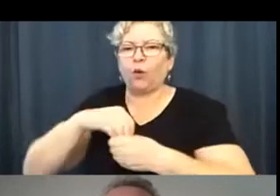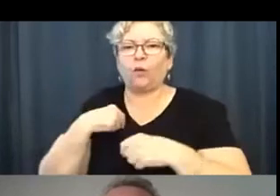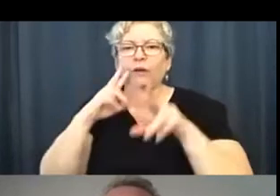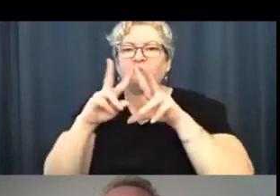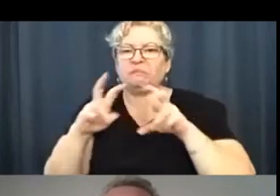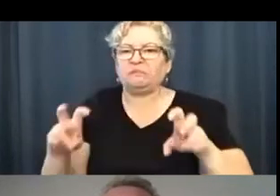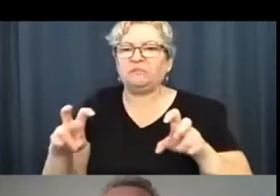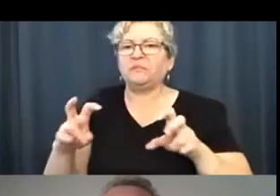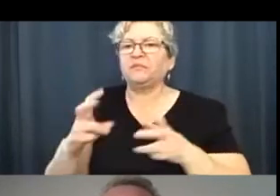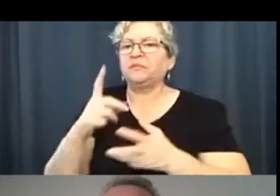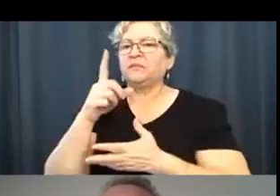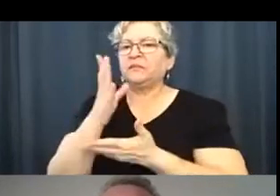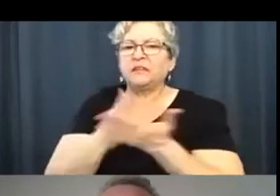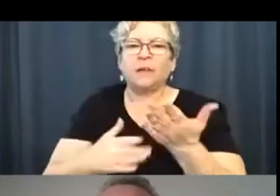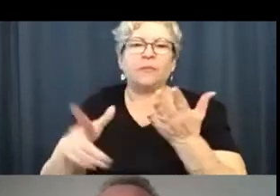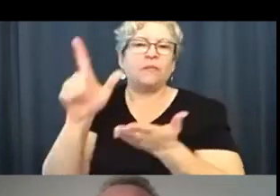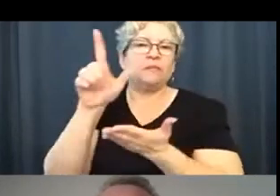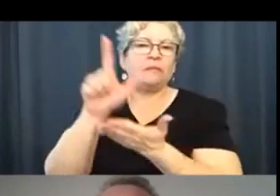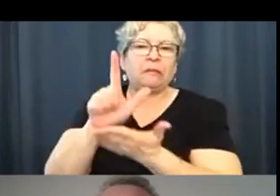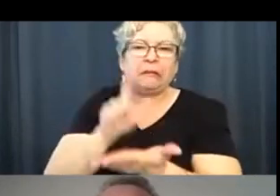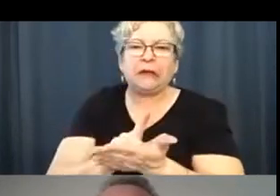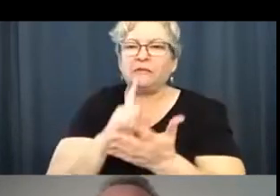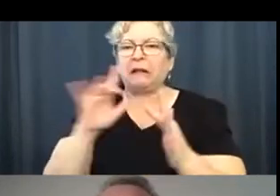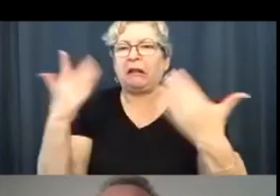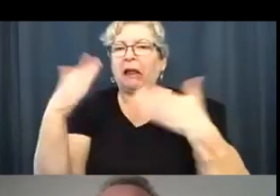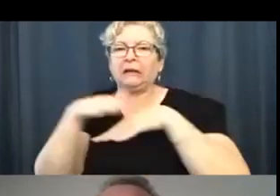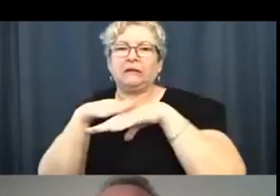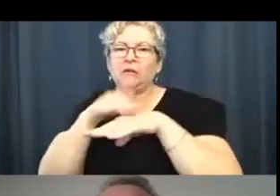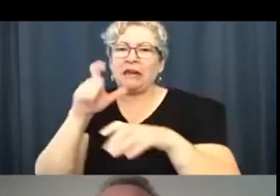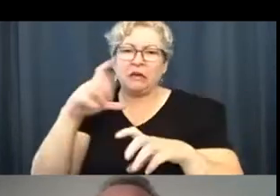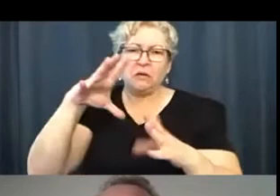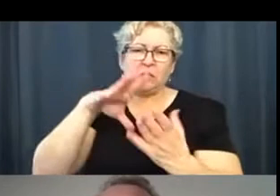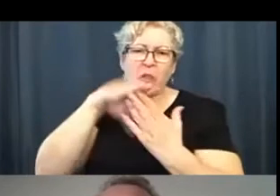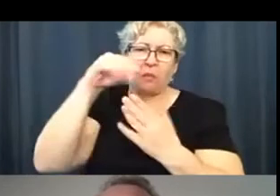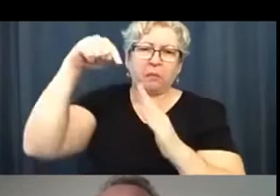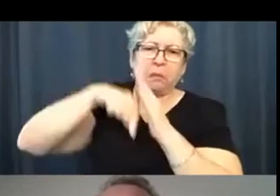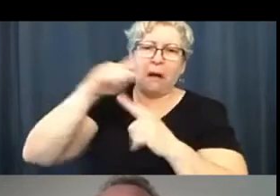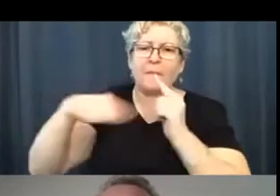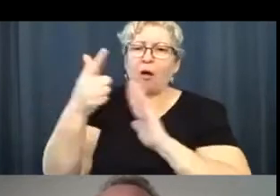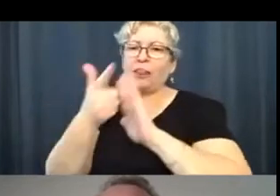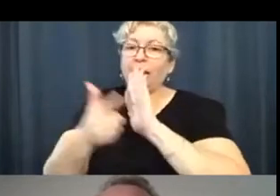talk about some legal stuff and keep it really lightweight because you don't really need to know a lot about that. But a lot of times when you talk about accessibility,